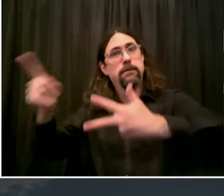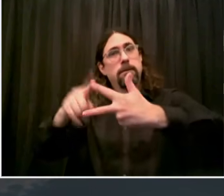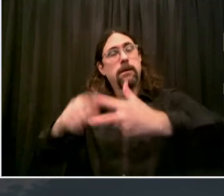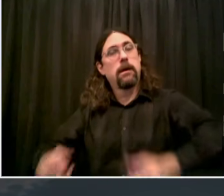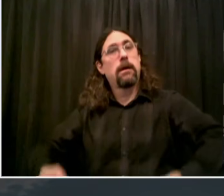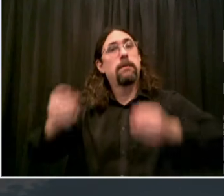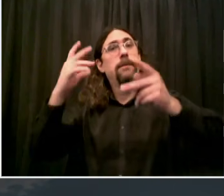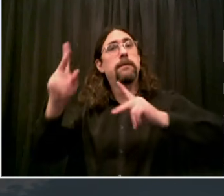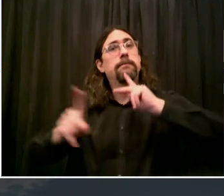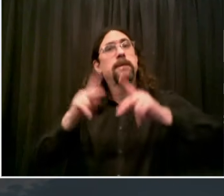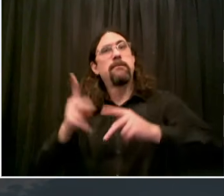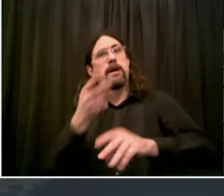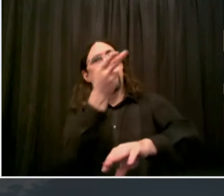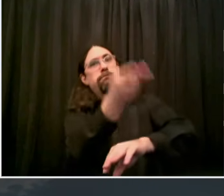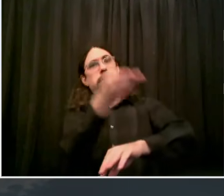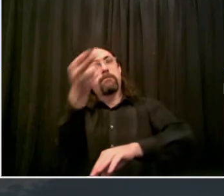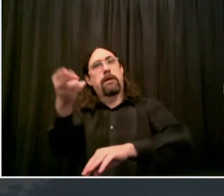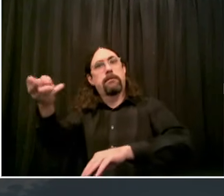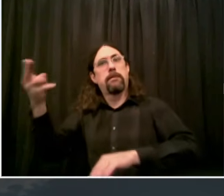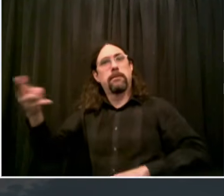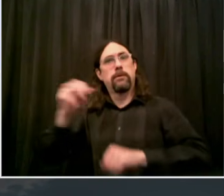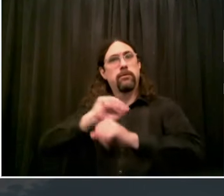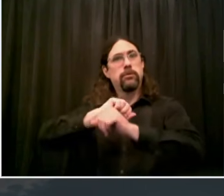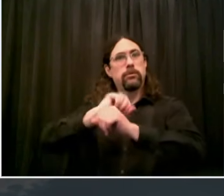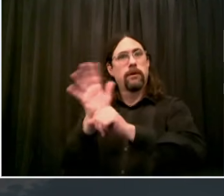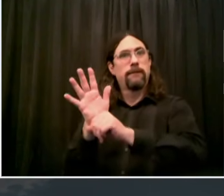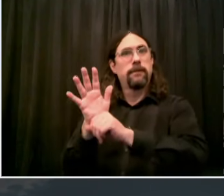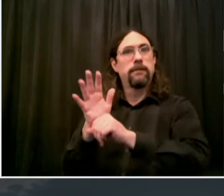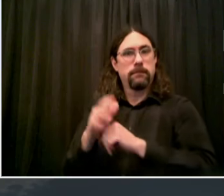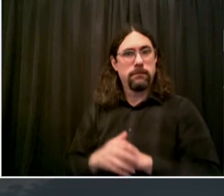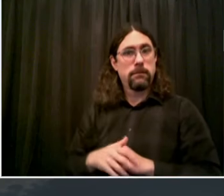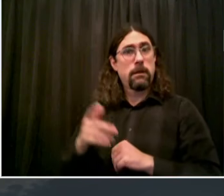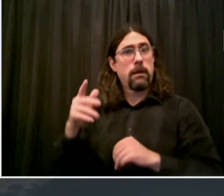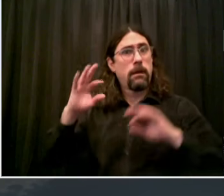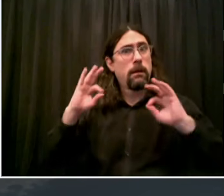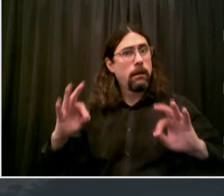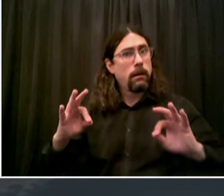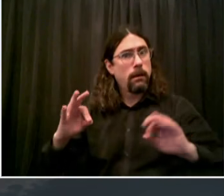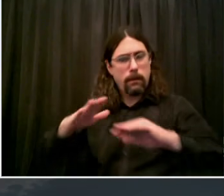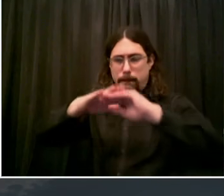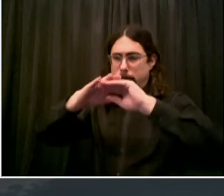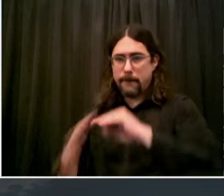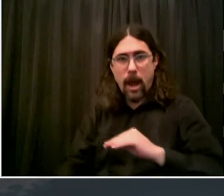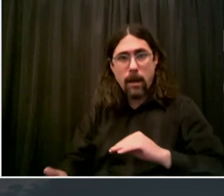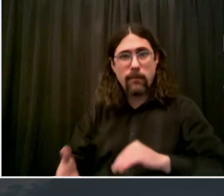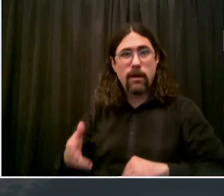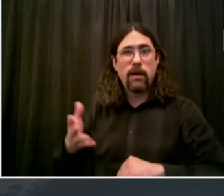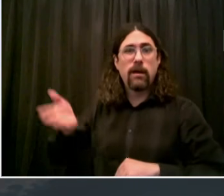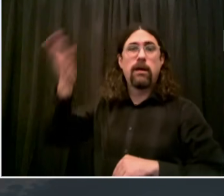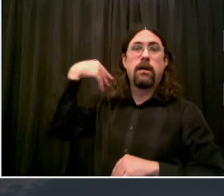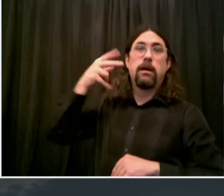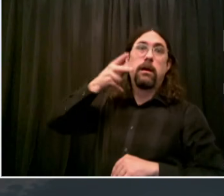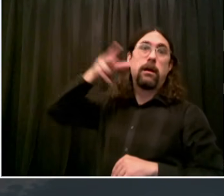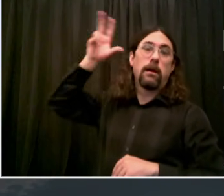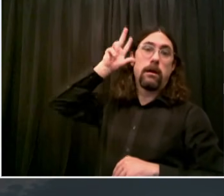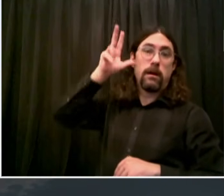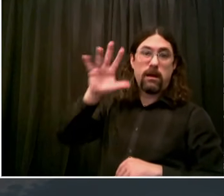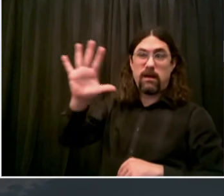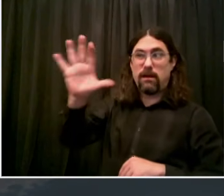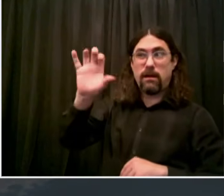NUMBER OF PEOPLE IN ICUs FOR SUSPECTED COVID-19, DOWN AND DOWN IN A BIG WAY. THIS PIECE OF THE